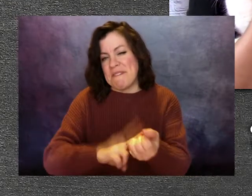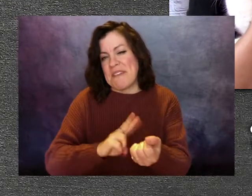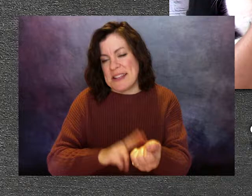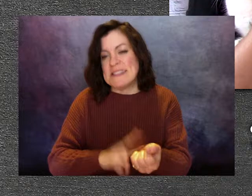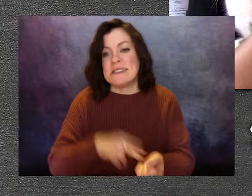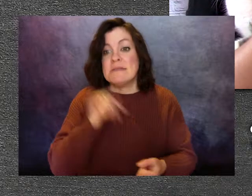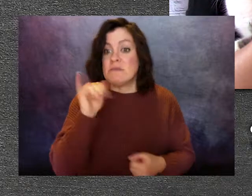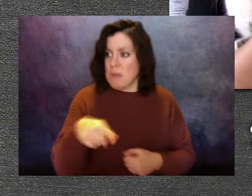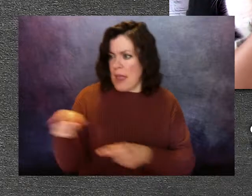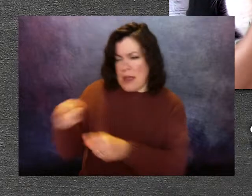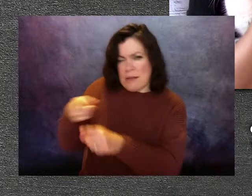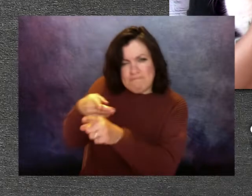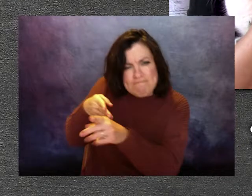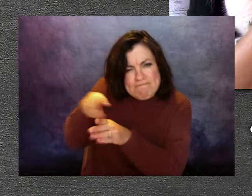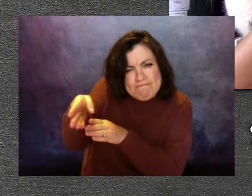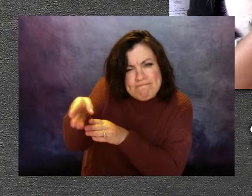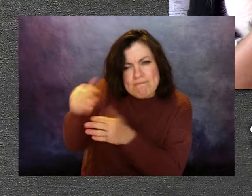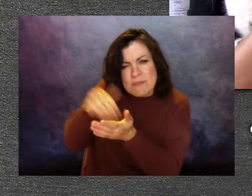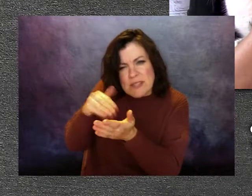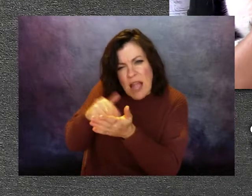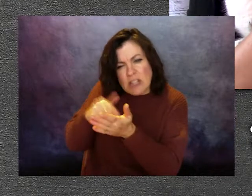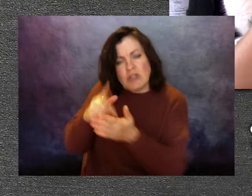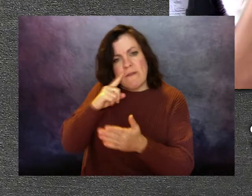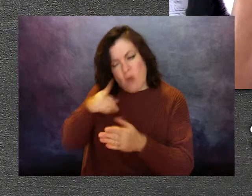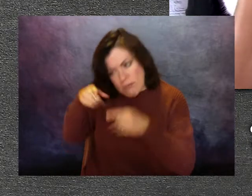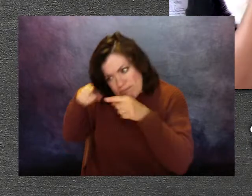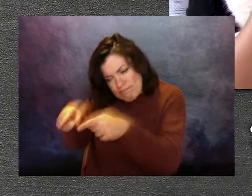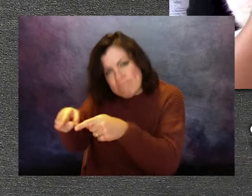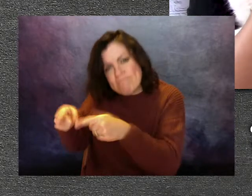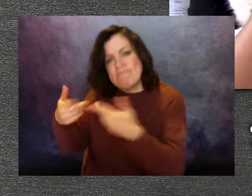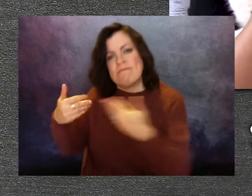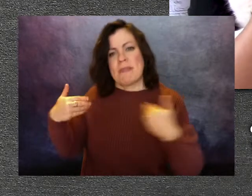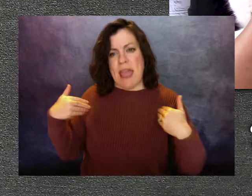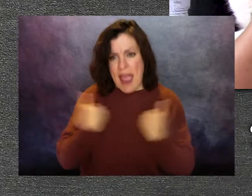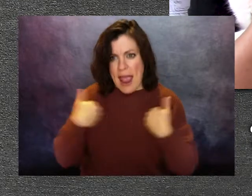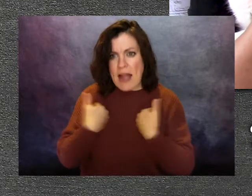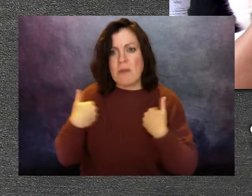that helps take care of animals and keep them healthy.